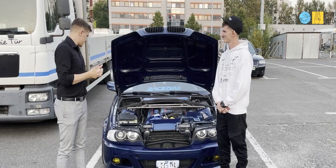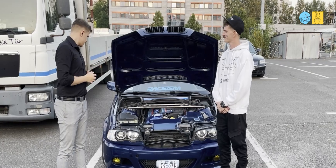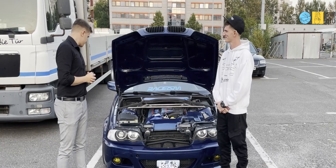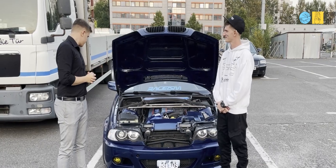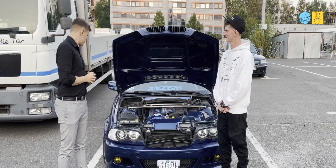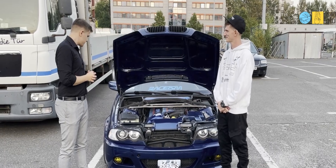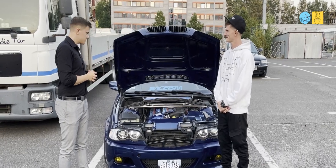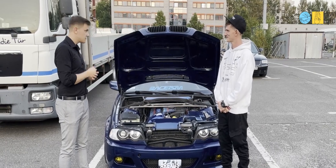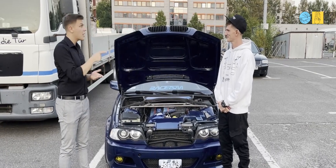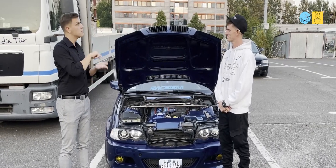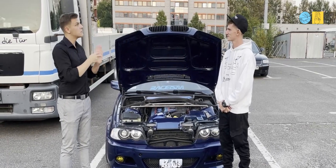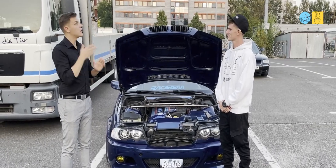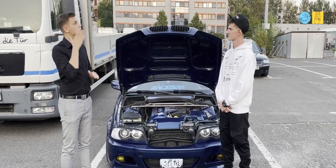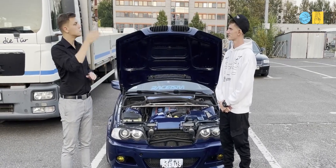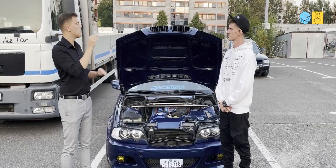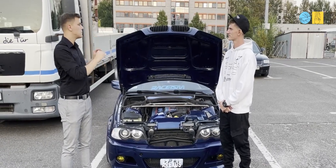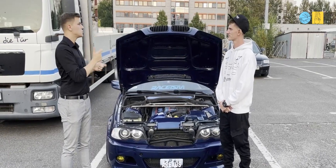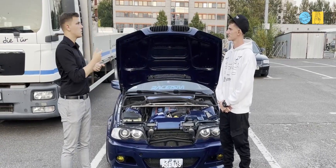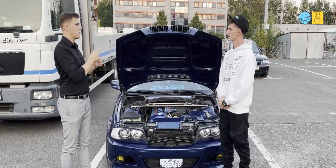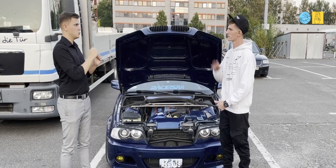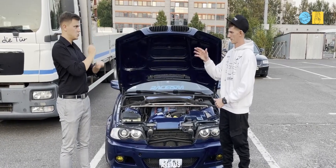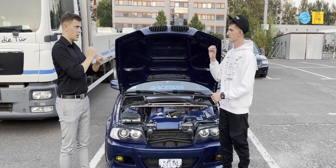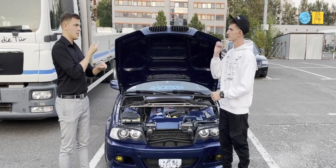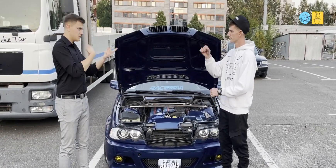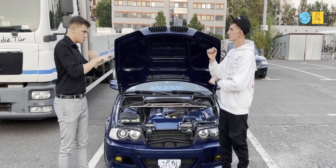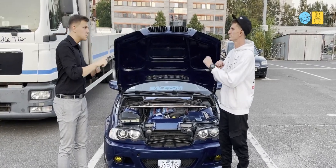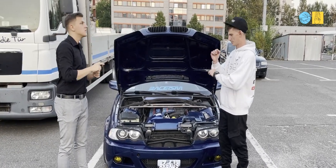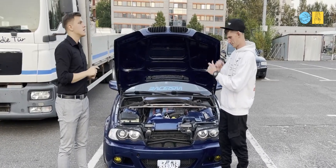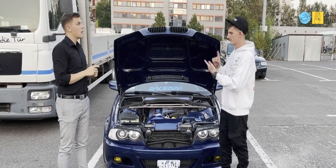Are you planning anything else besides changing the engine?